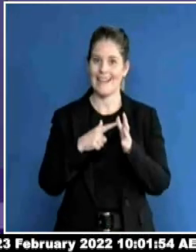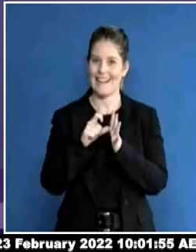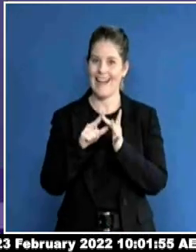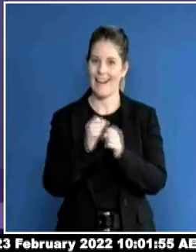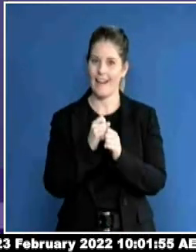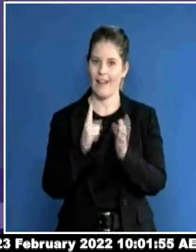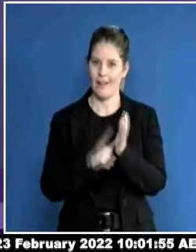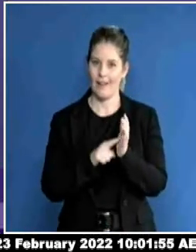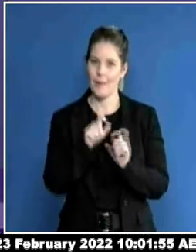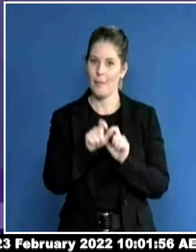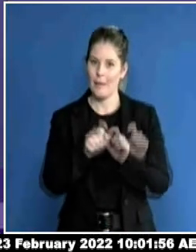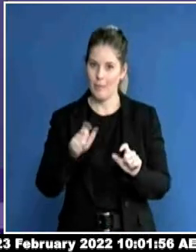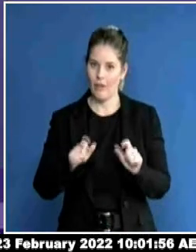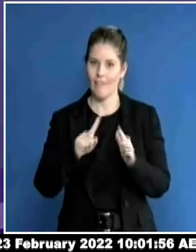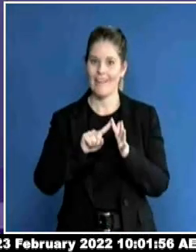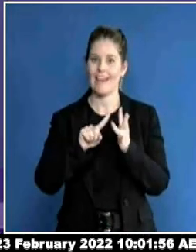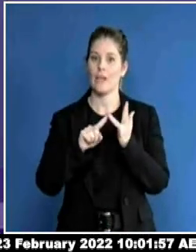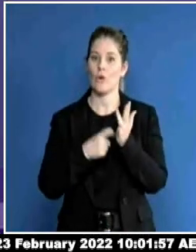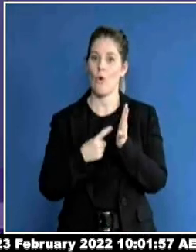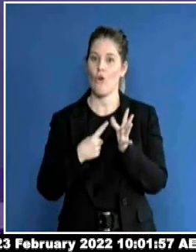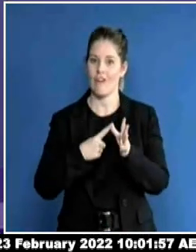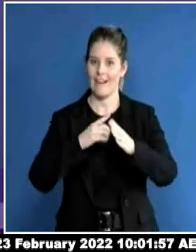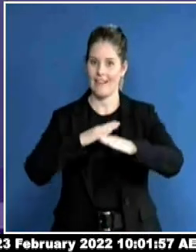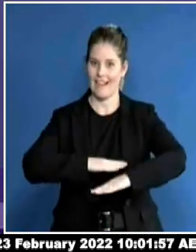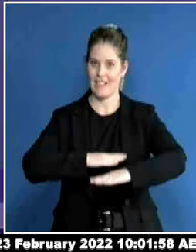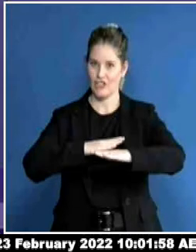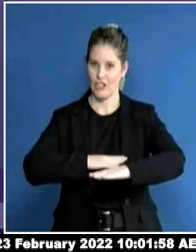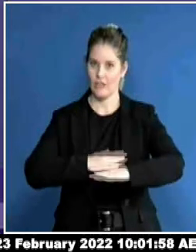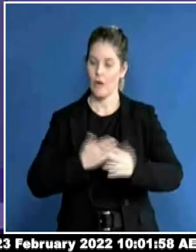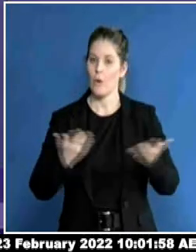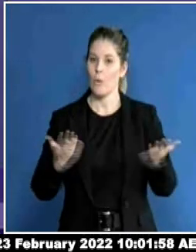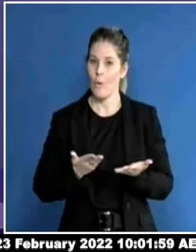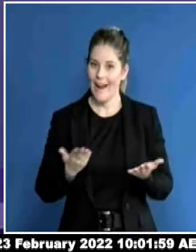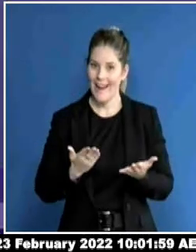Their land is where the city of Sydney is now located.